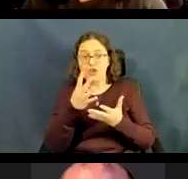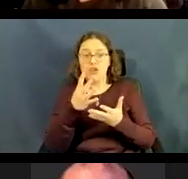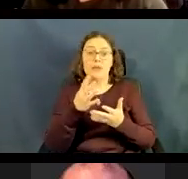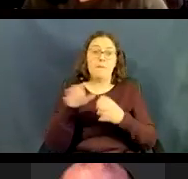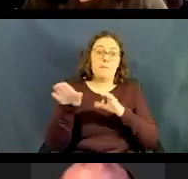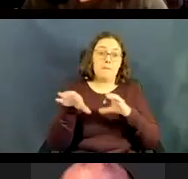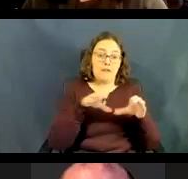Thanks, Google.